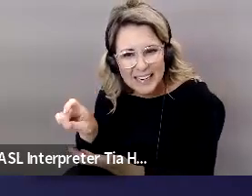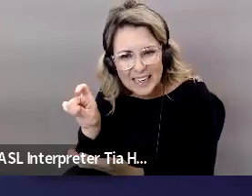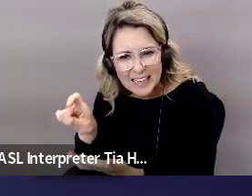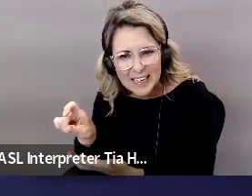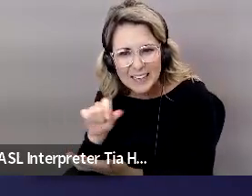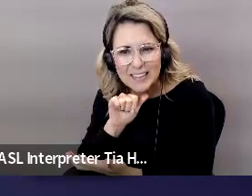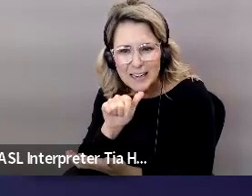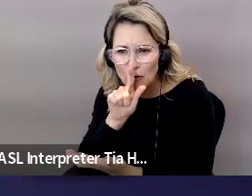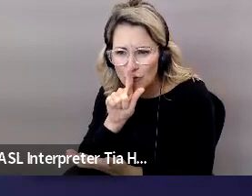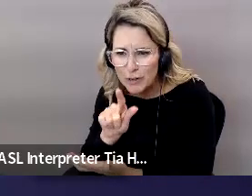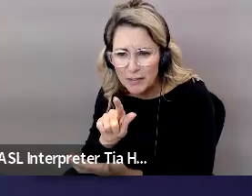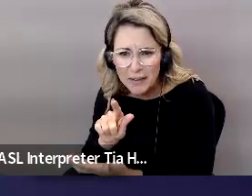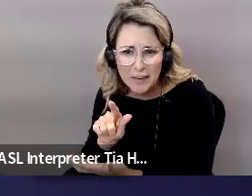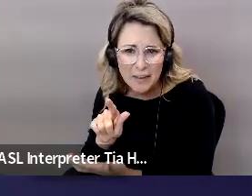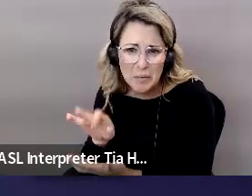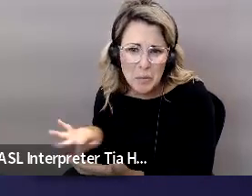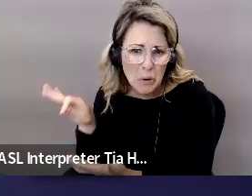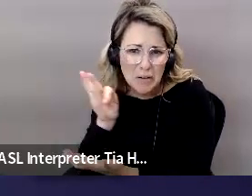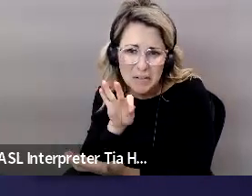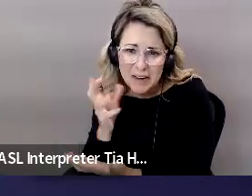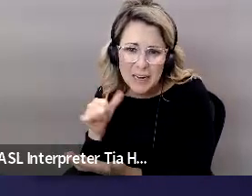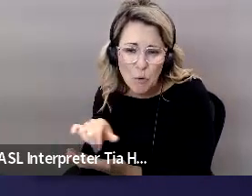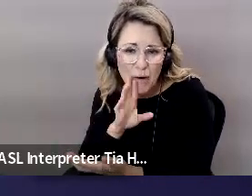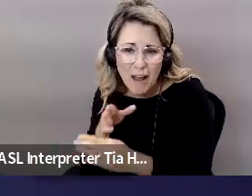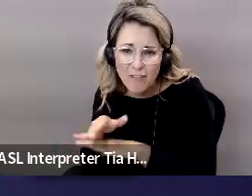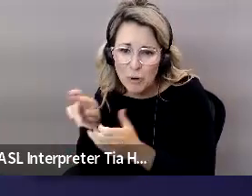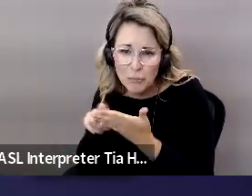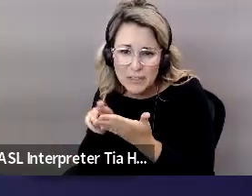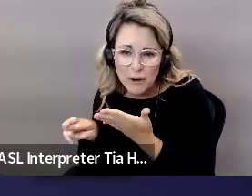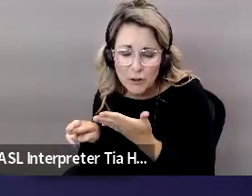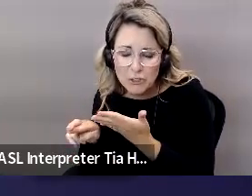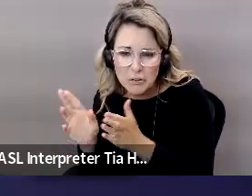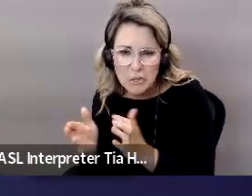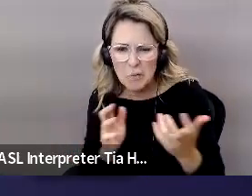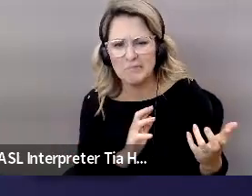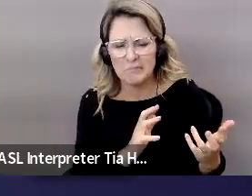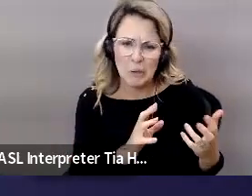as I thought. Sometimes the need's even stronger than I thought and you want to then state that